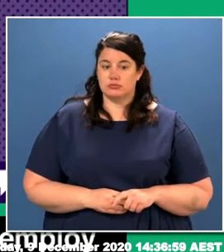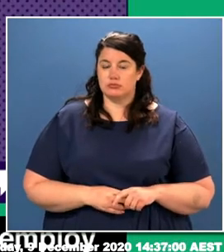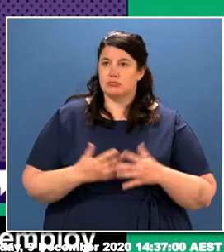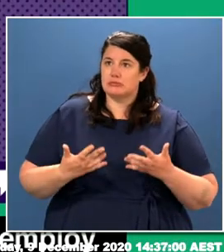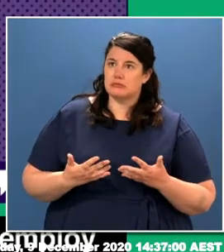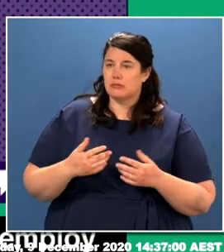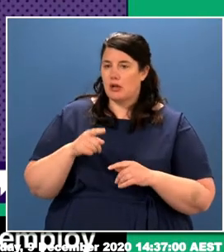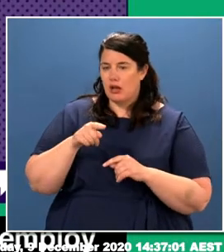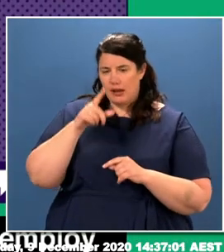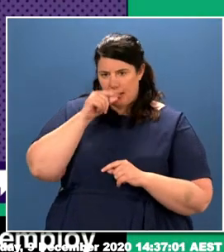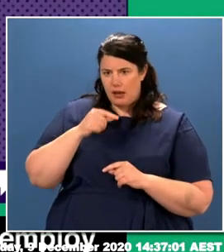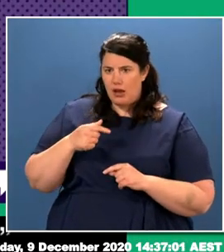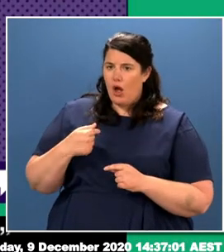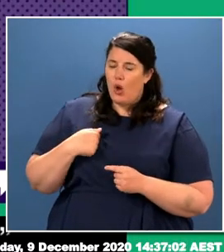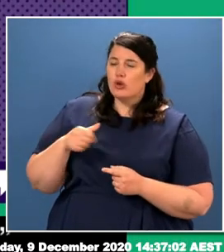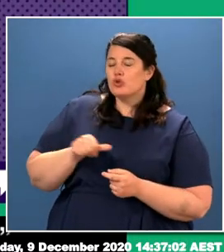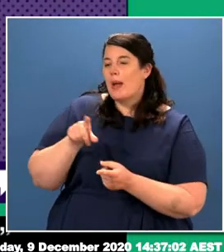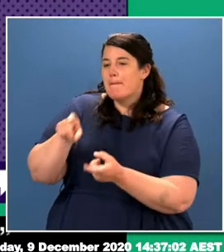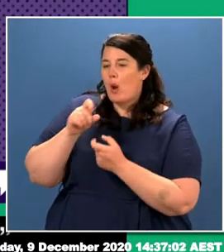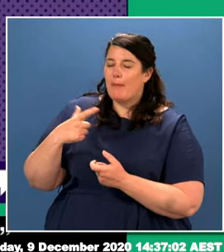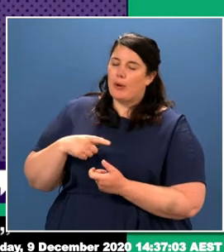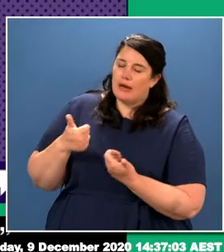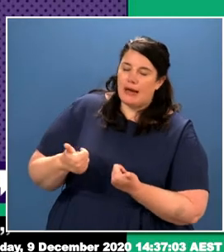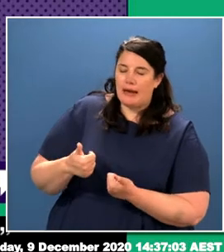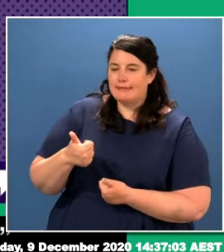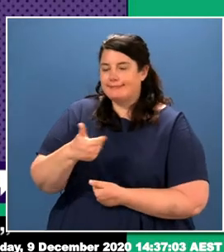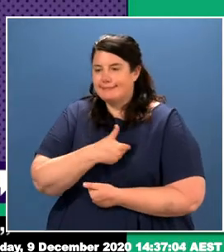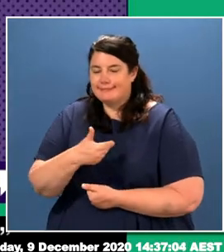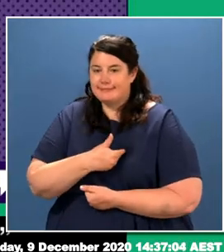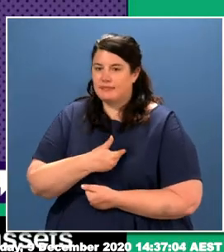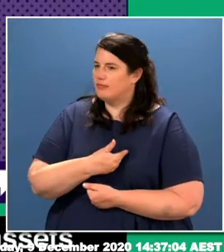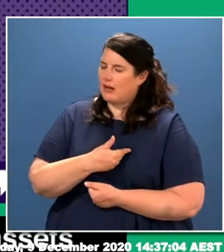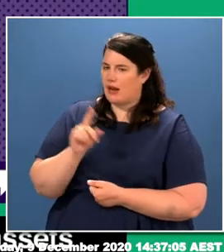these people because it's the right thing to do," to, "These people are,